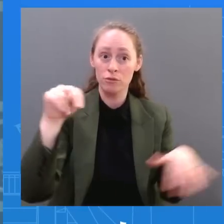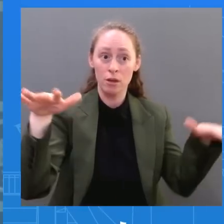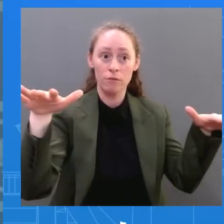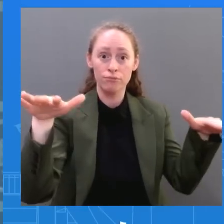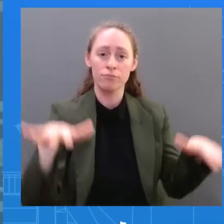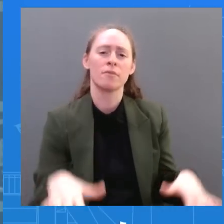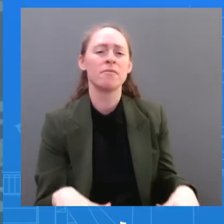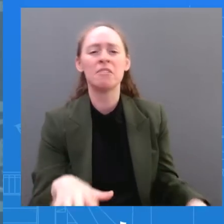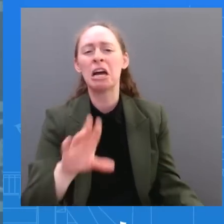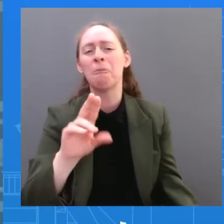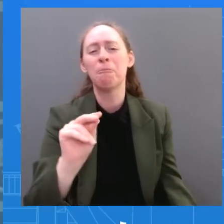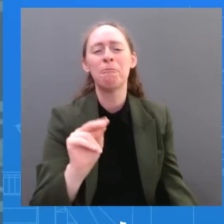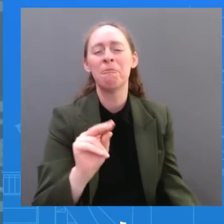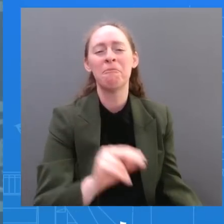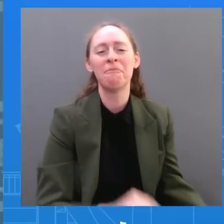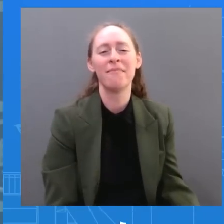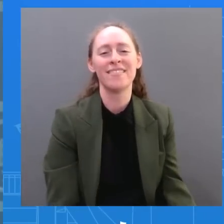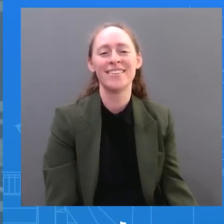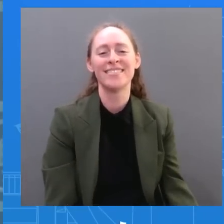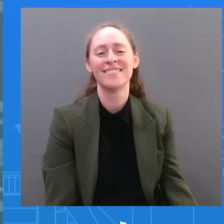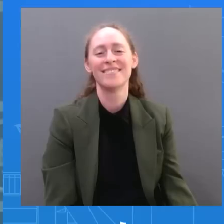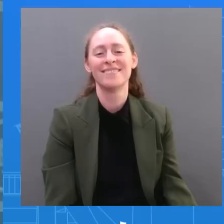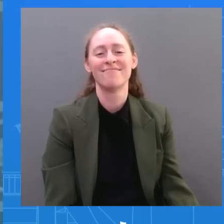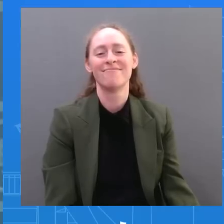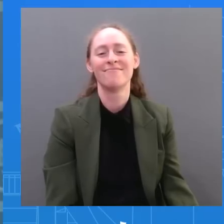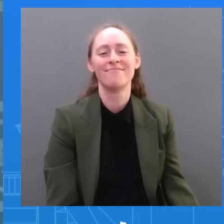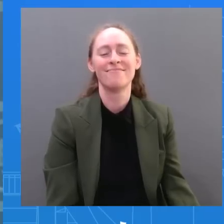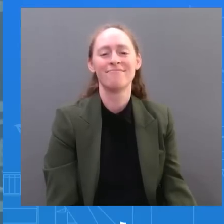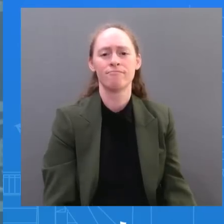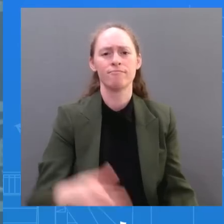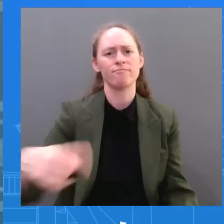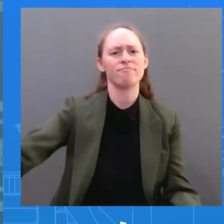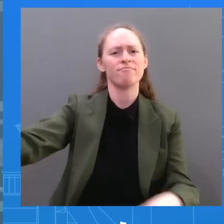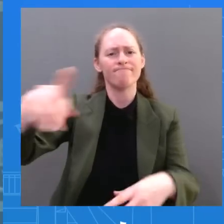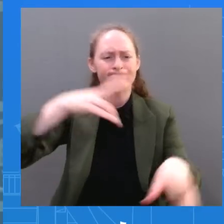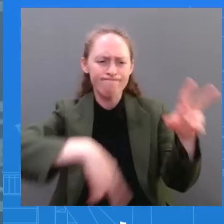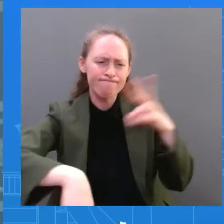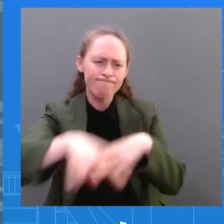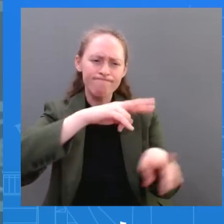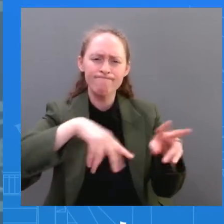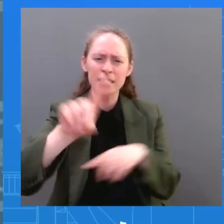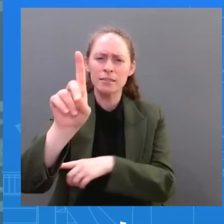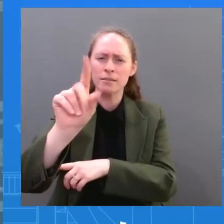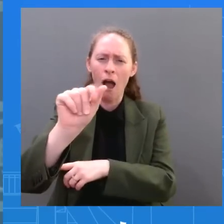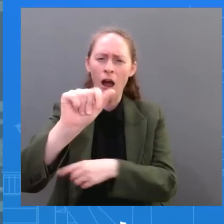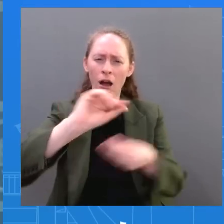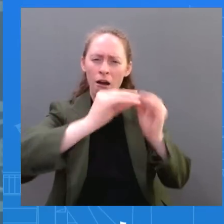the National Bureau of Economic Research, which I'm sure you know, very well, Ed. It determines and defines recession.